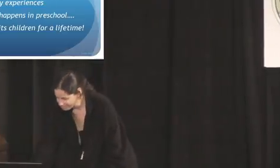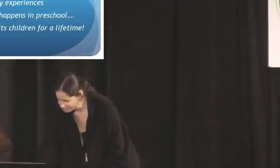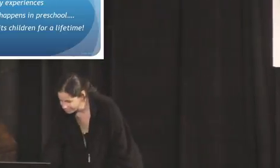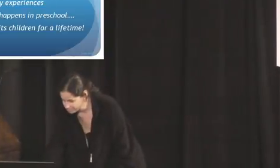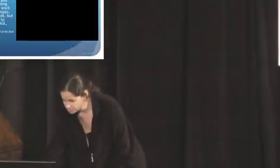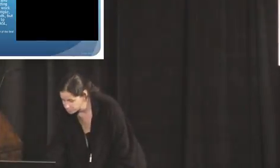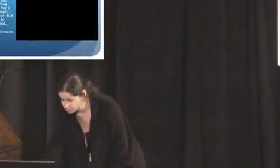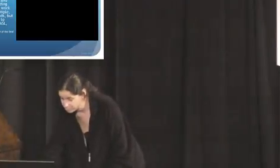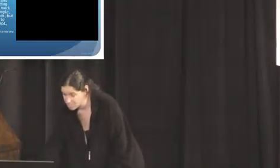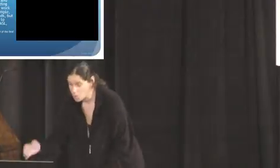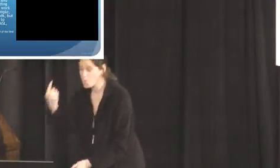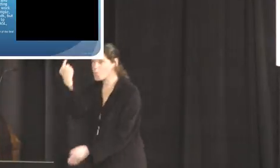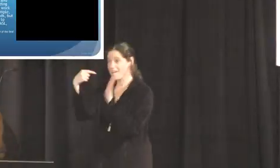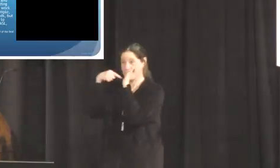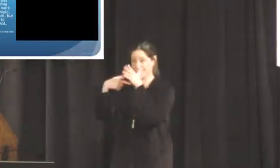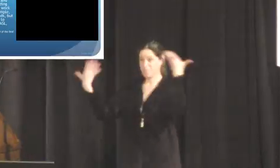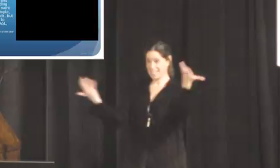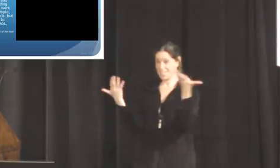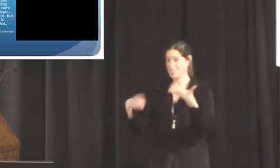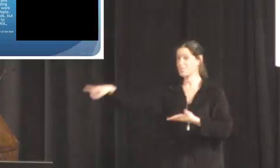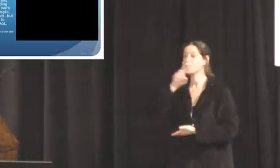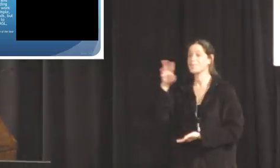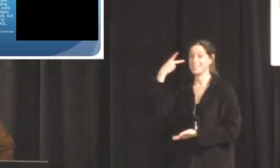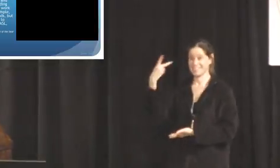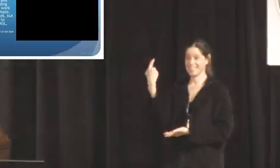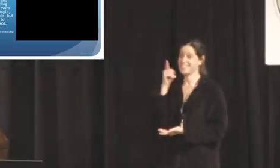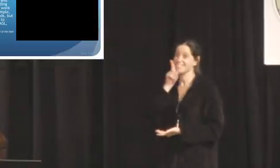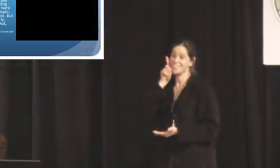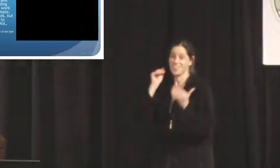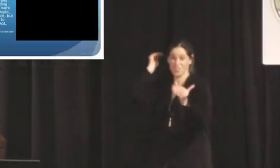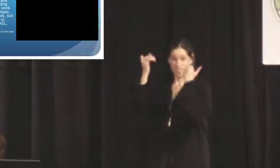Is an example here,